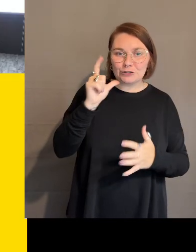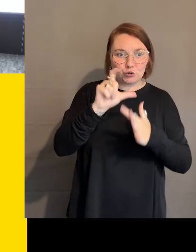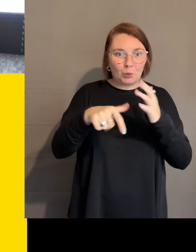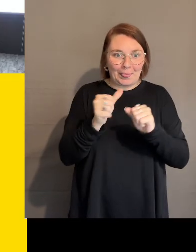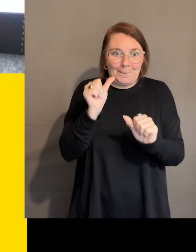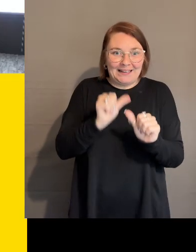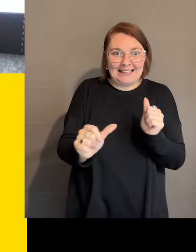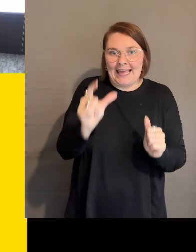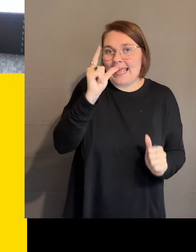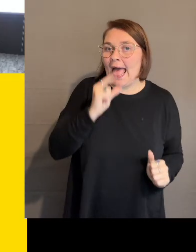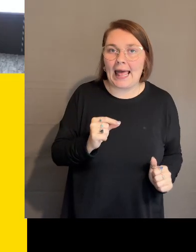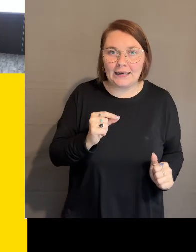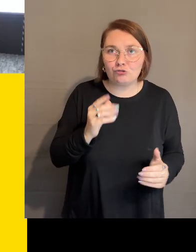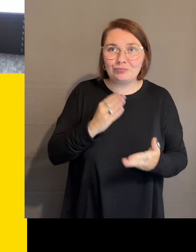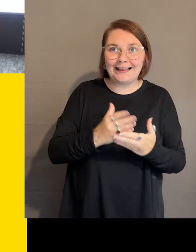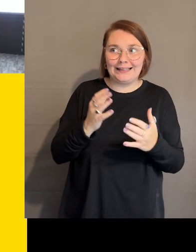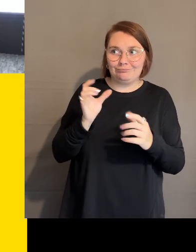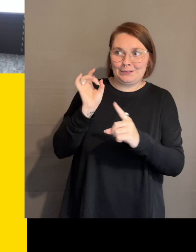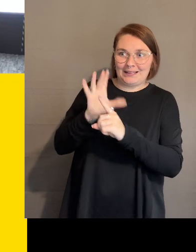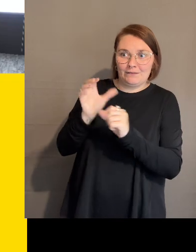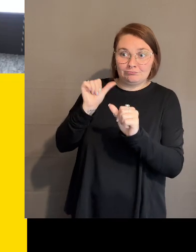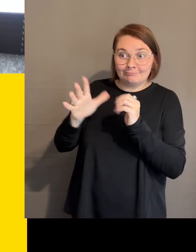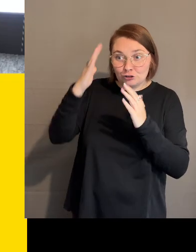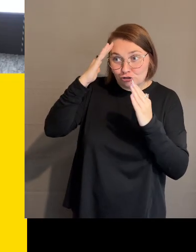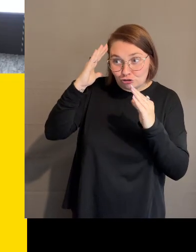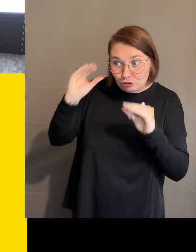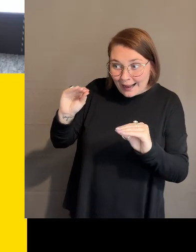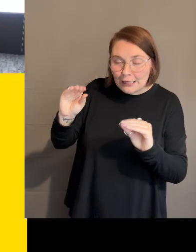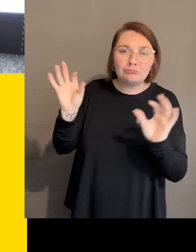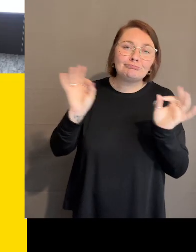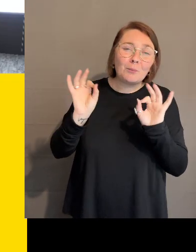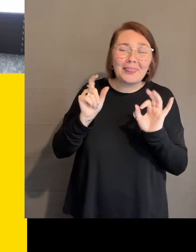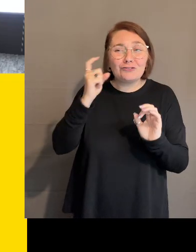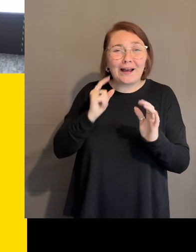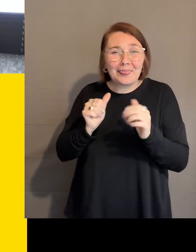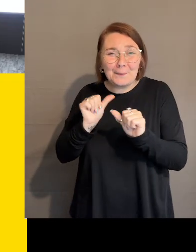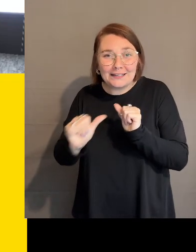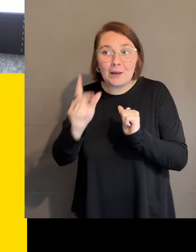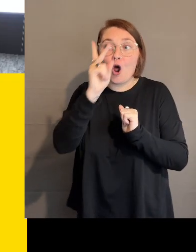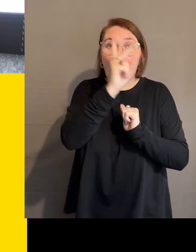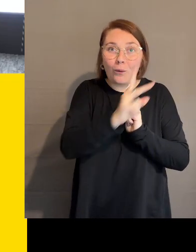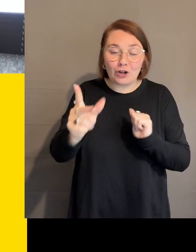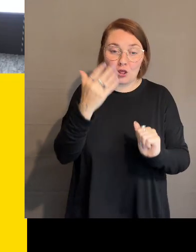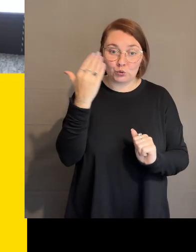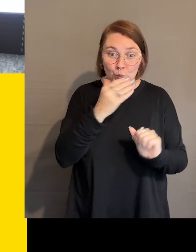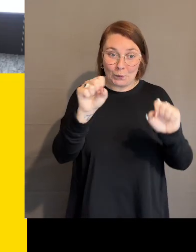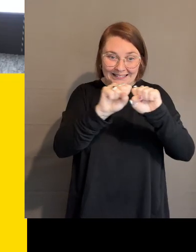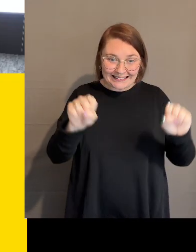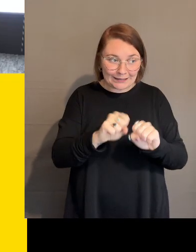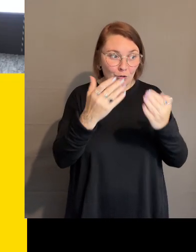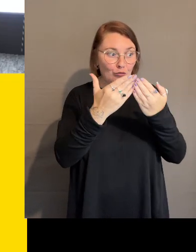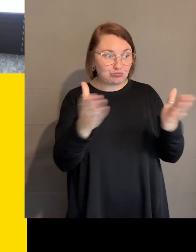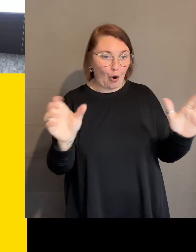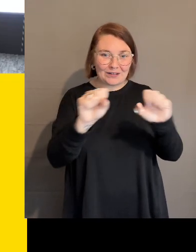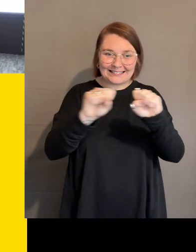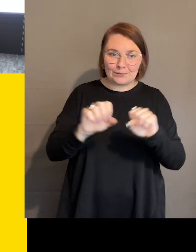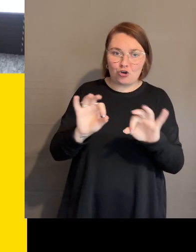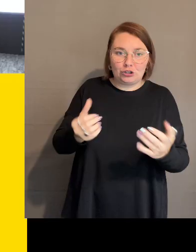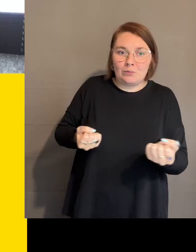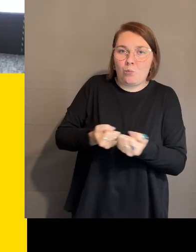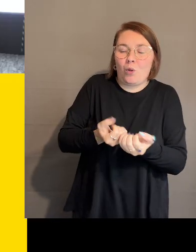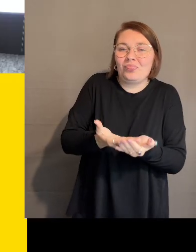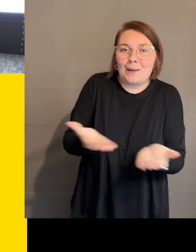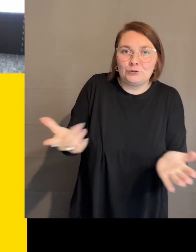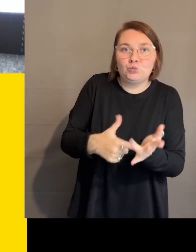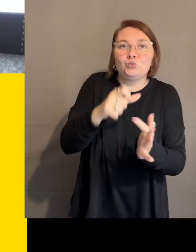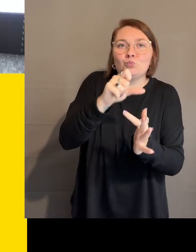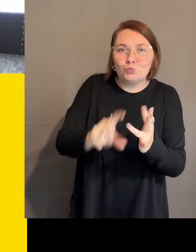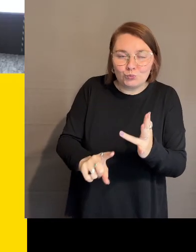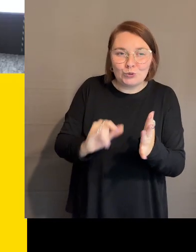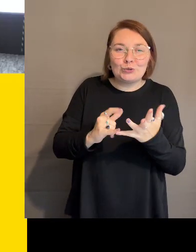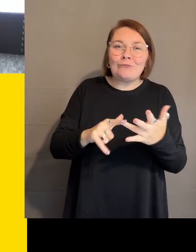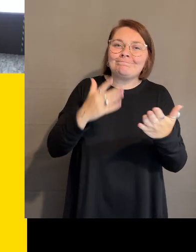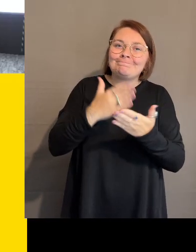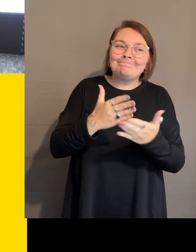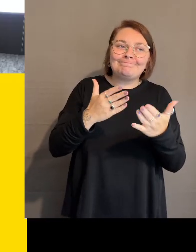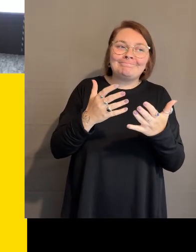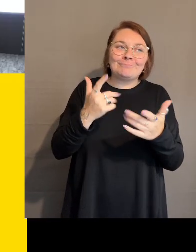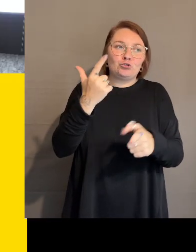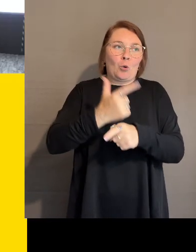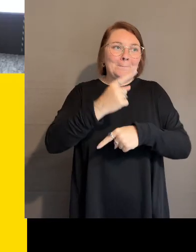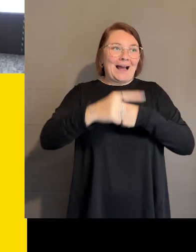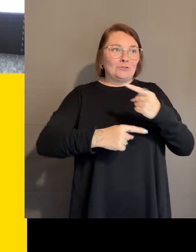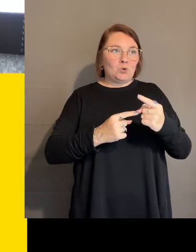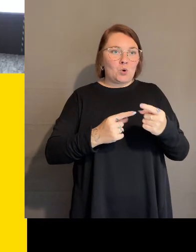doing, kind of, the best they can. They don't really have great training, but they're really trying to do what they can, but often the school system and the broader system doesn't support them to do that. So, you know, it's very much talking about,